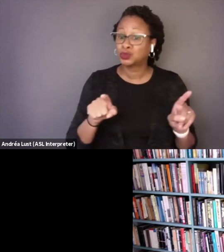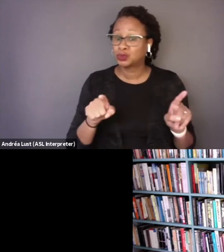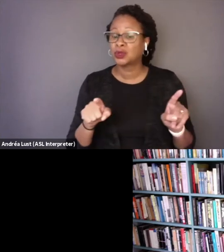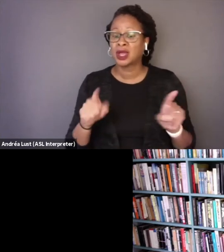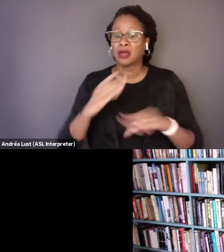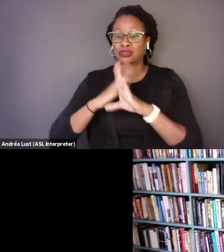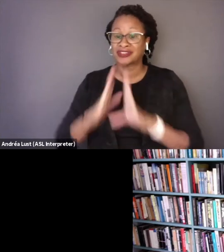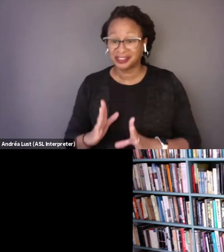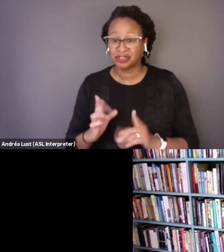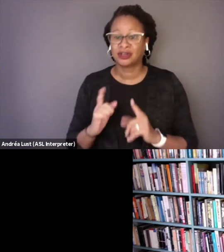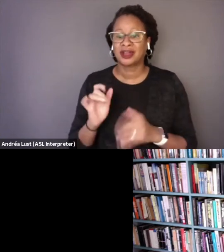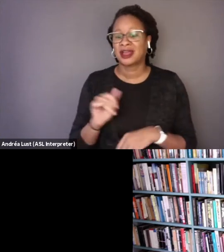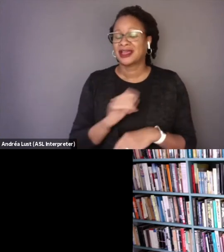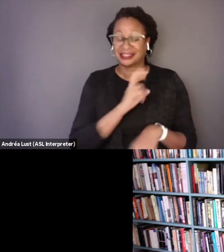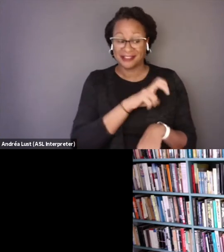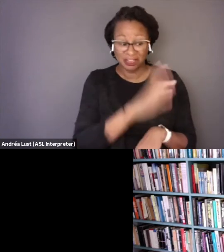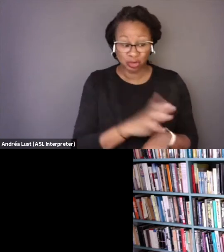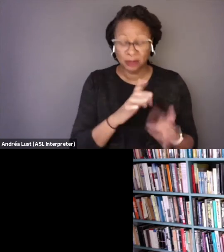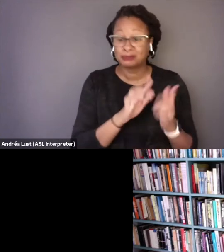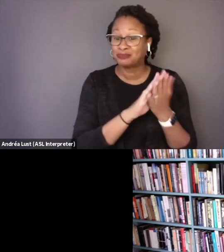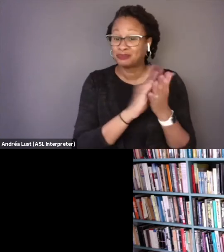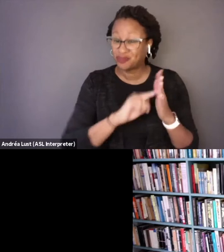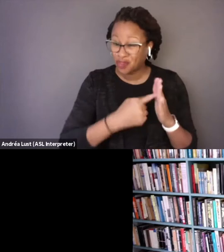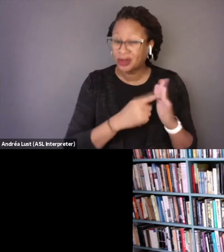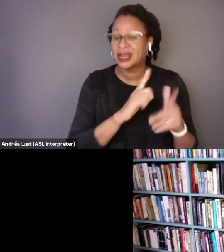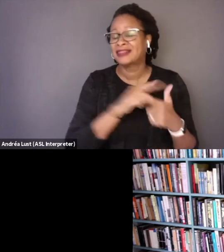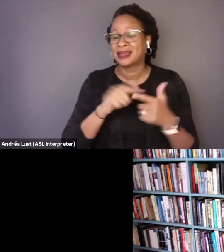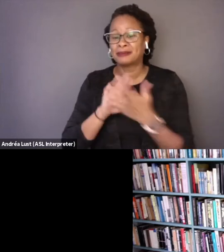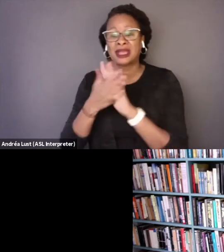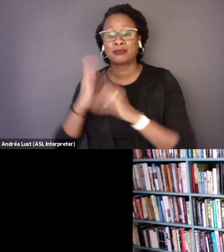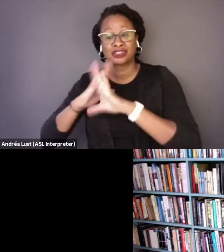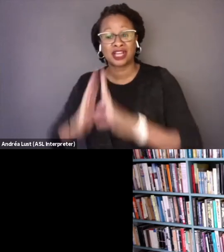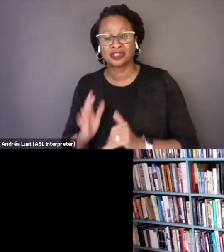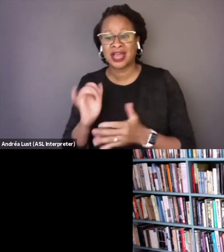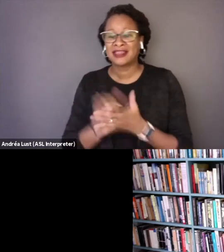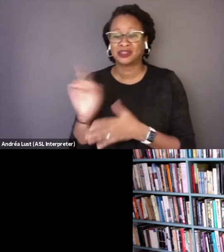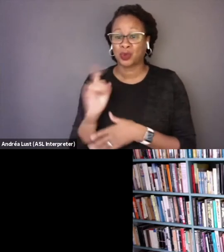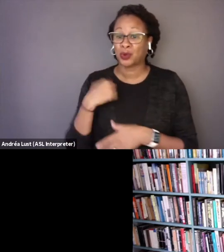is a metaphor for where we as a society need to go. So it felt like, not just as you say,